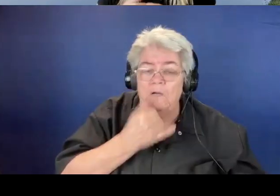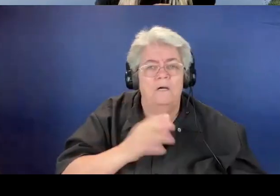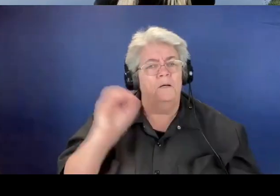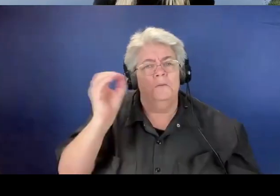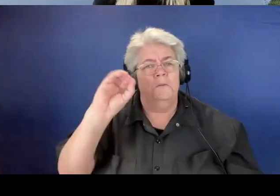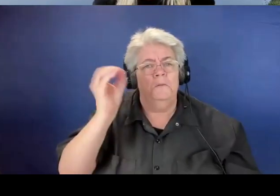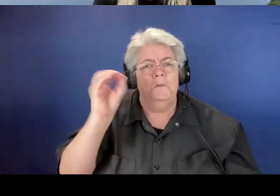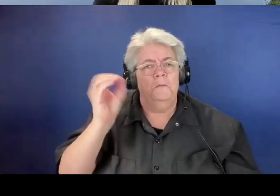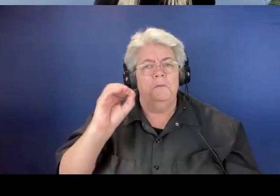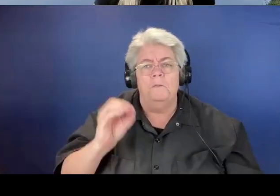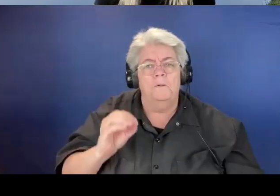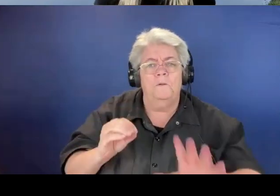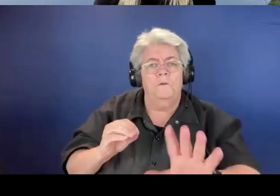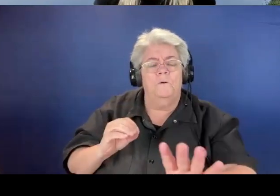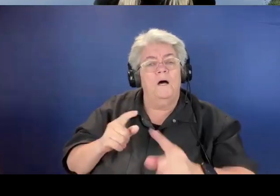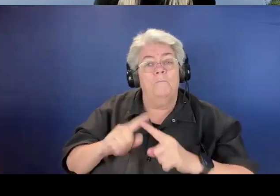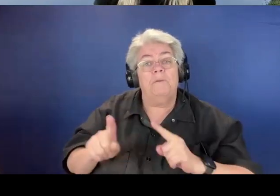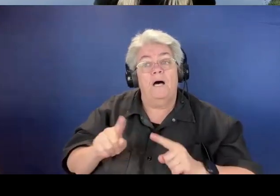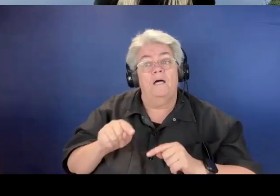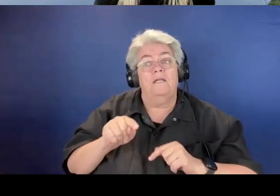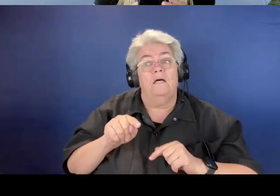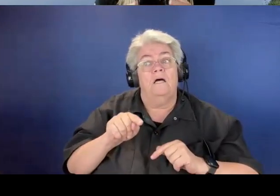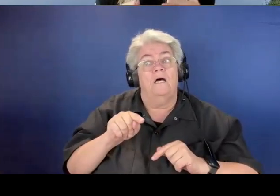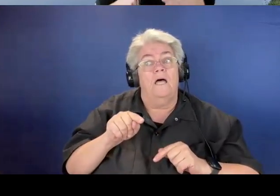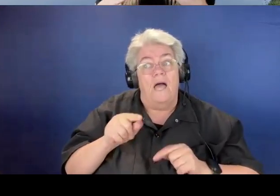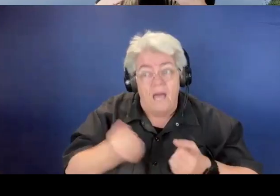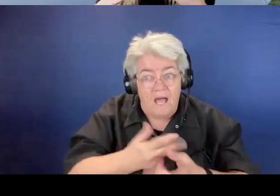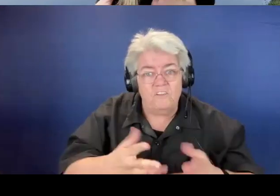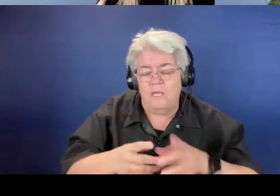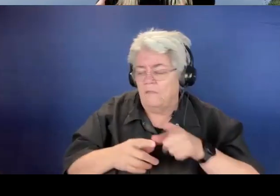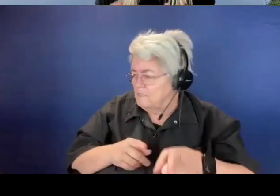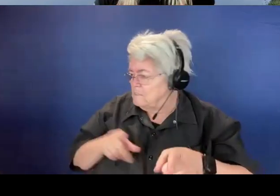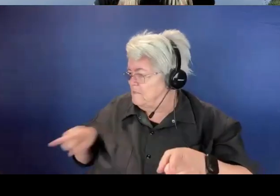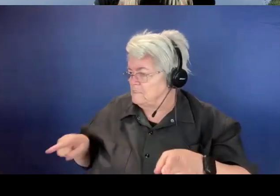because then we might miss some of the red flags that are actually leading us